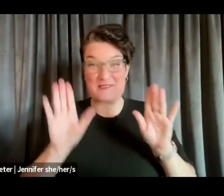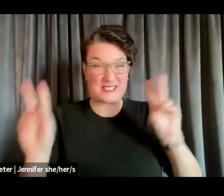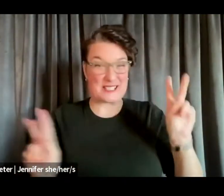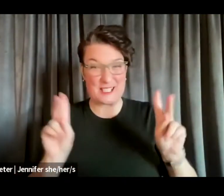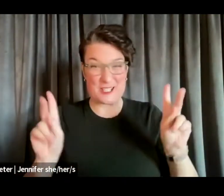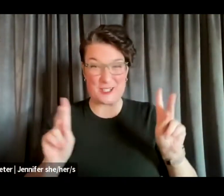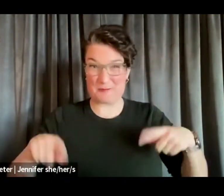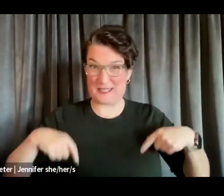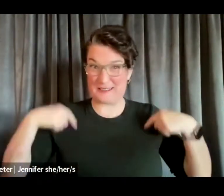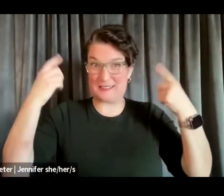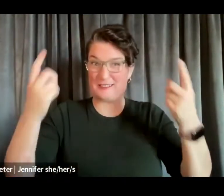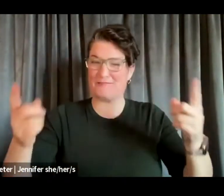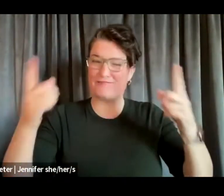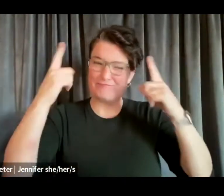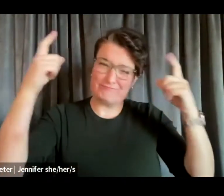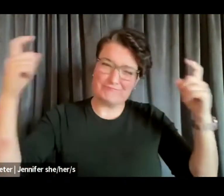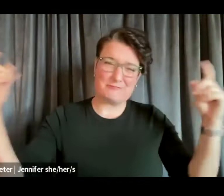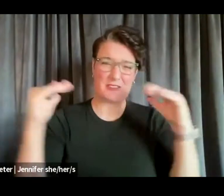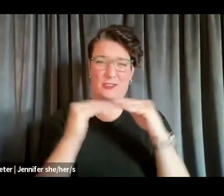dreaming of just world for millennia.